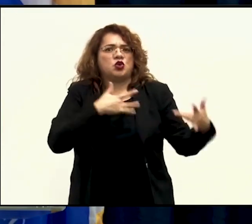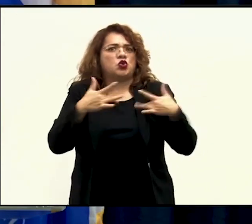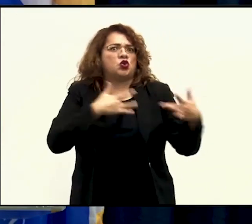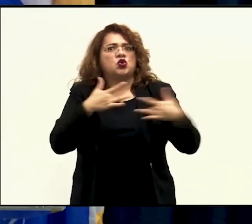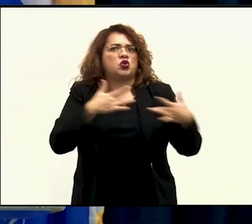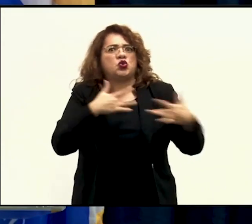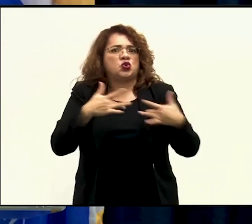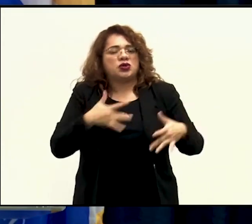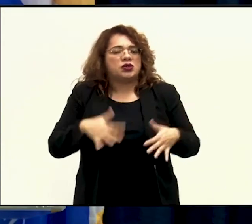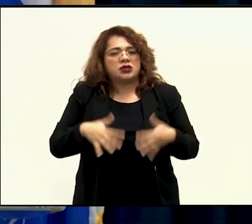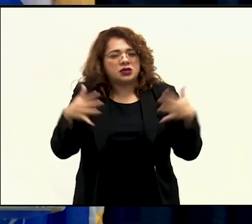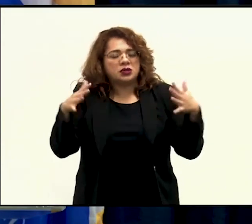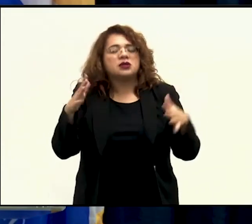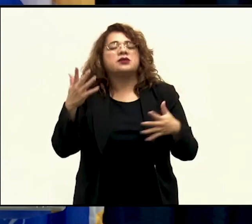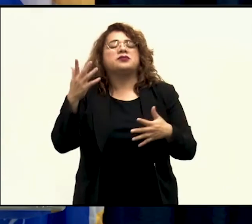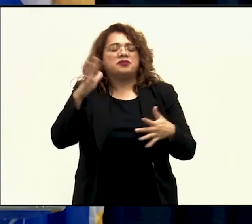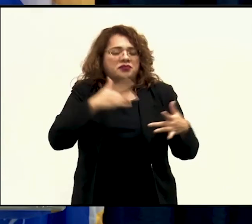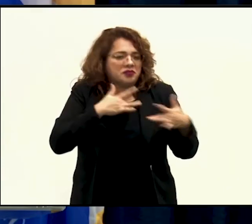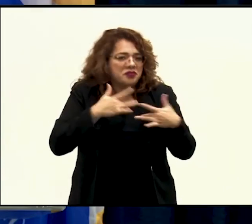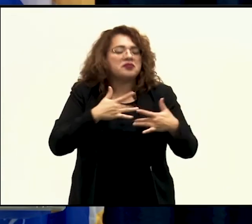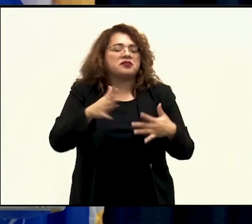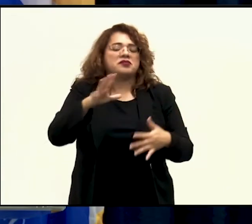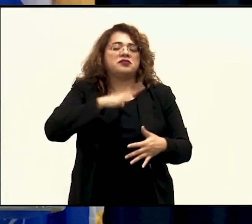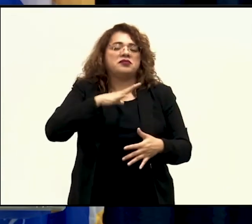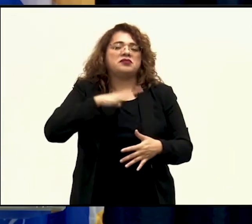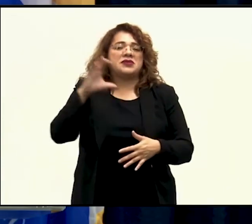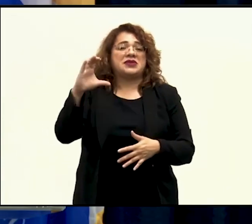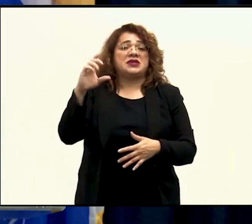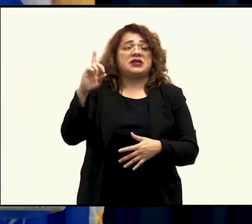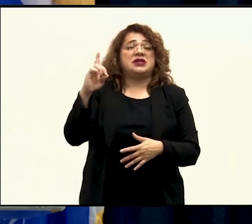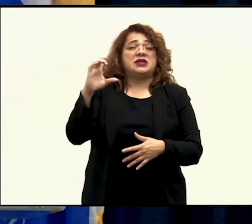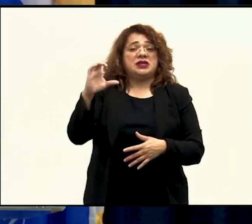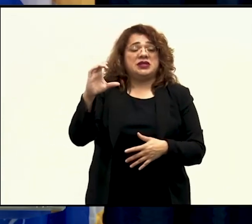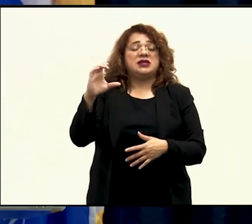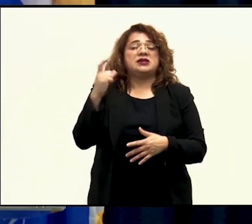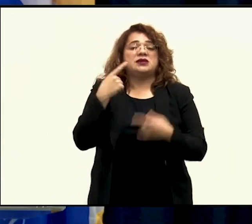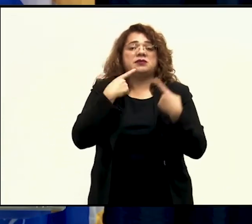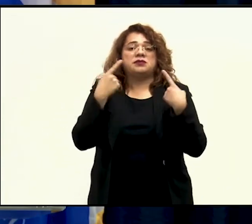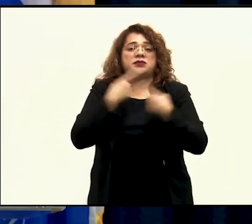So the CDC did announce in the last week or so that the different, new mask guidance for